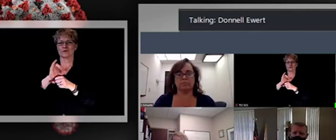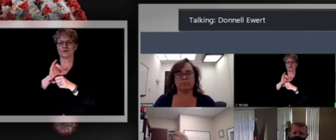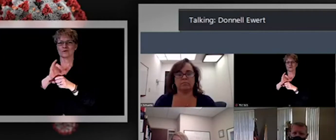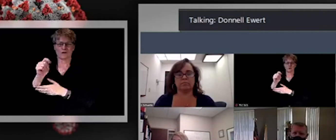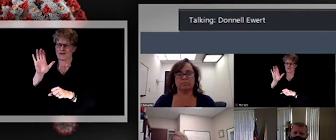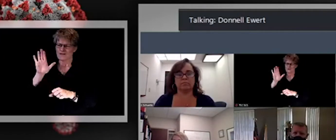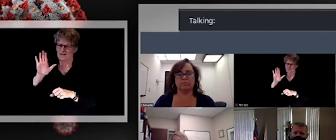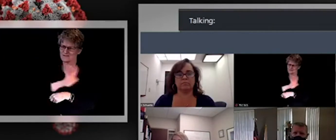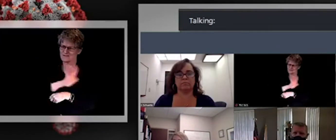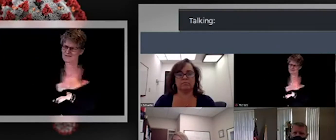County.